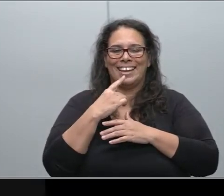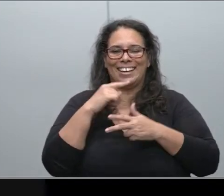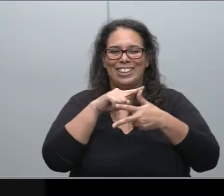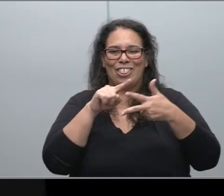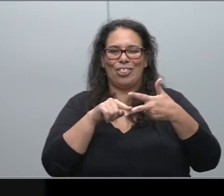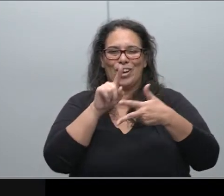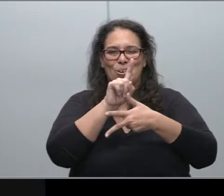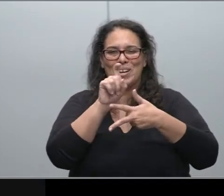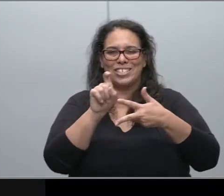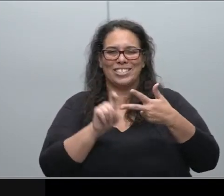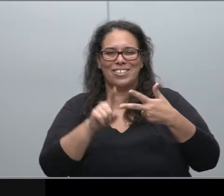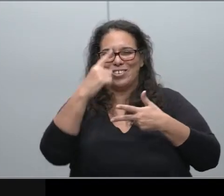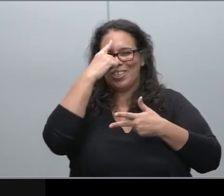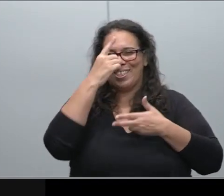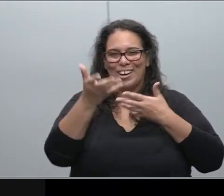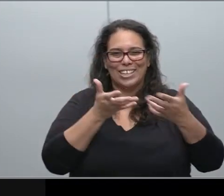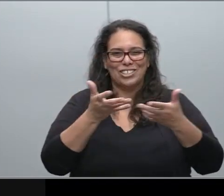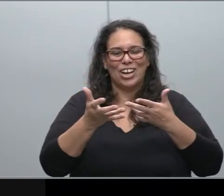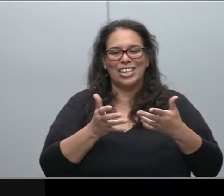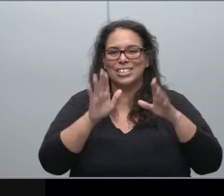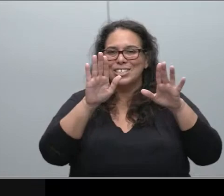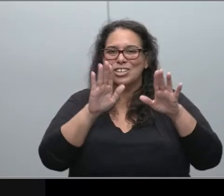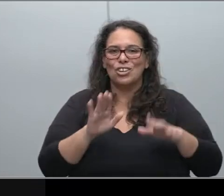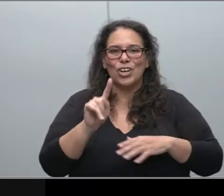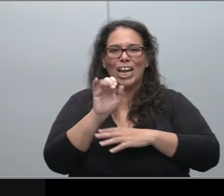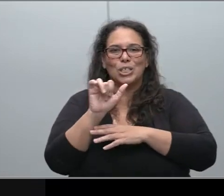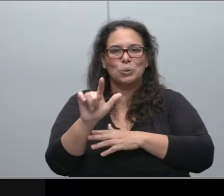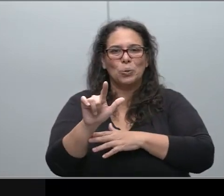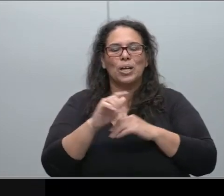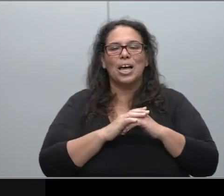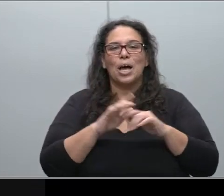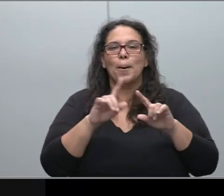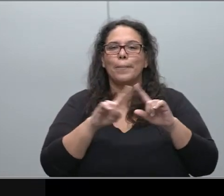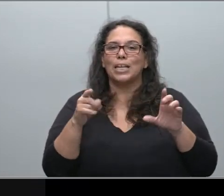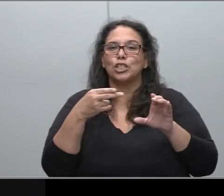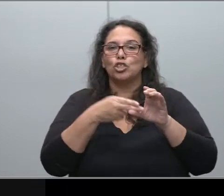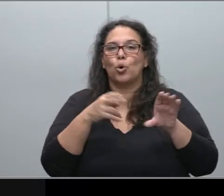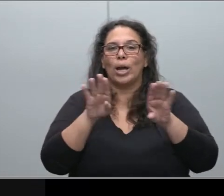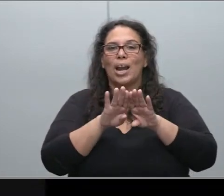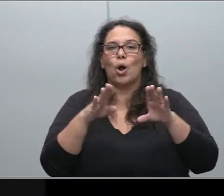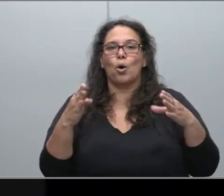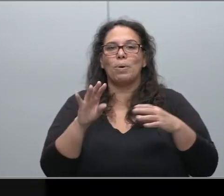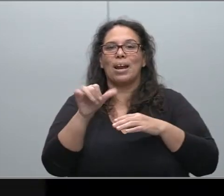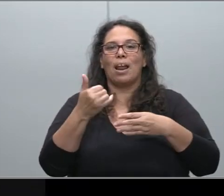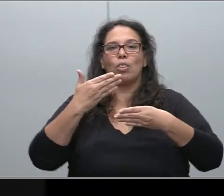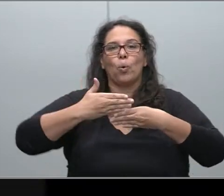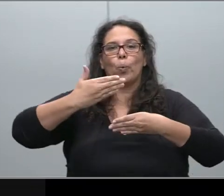and then we'll see what are the most kind of popular answers and responses that come up. So I'll move to that in just one second here.